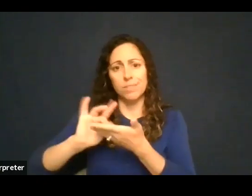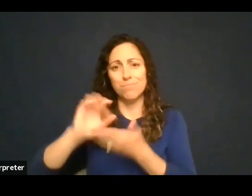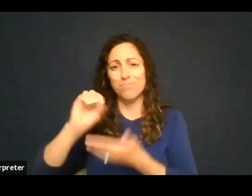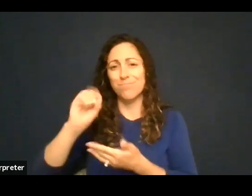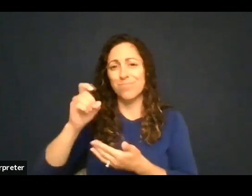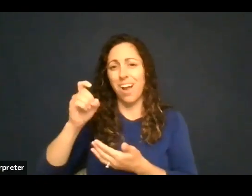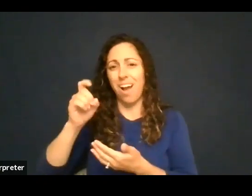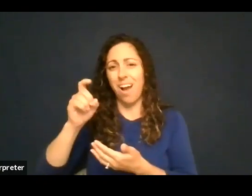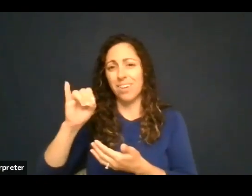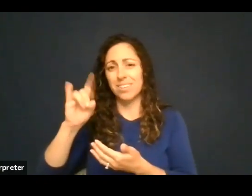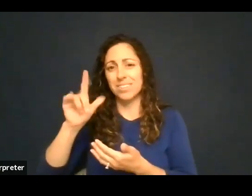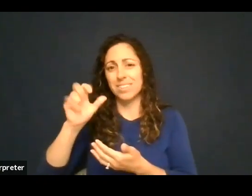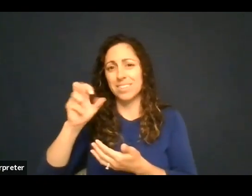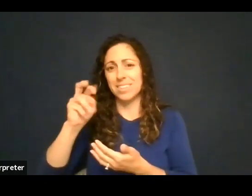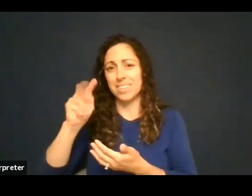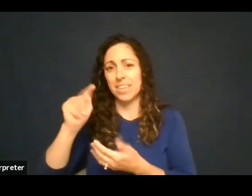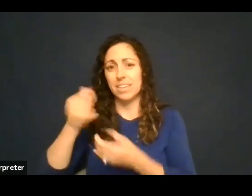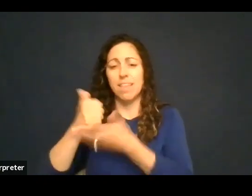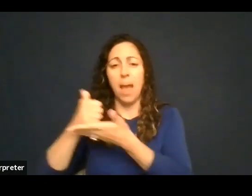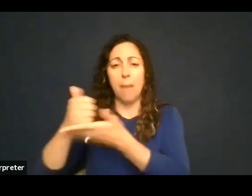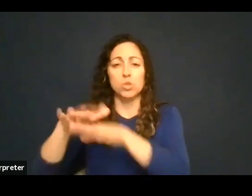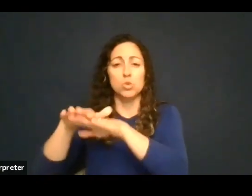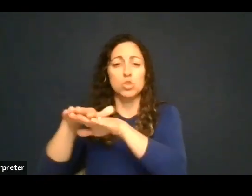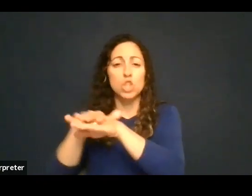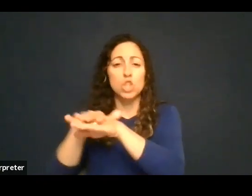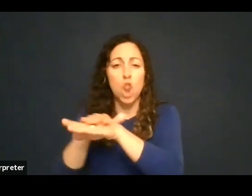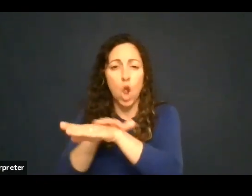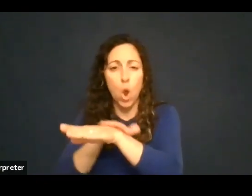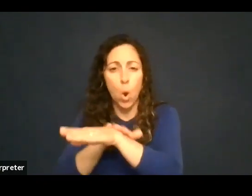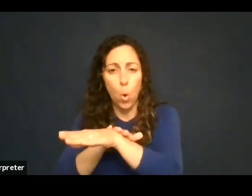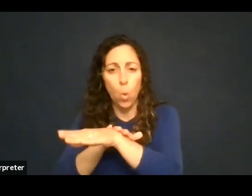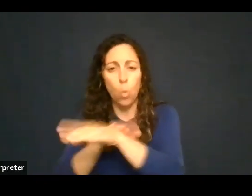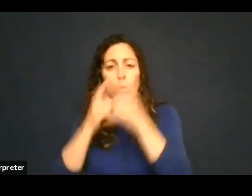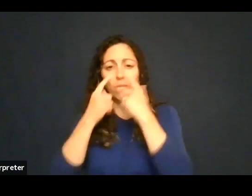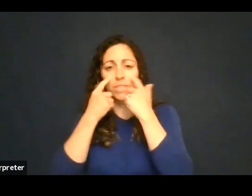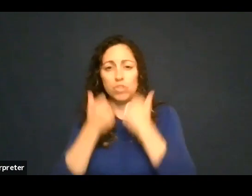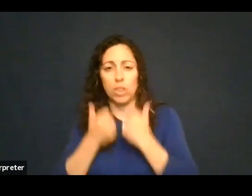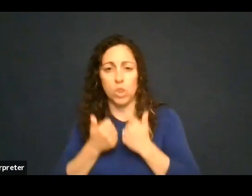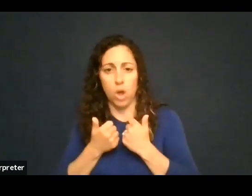And they've looked at it in different animal models including RP.